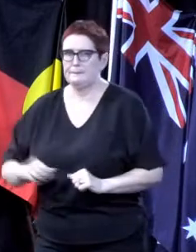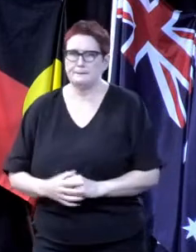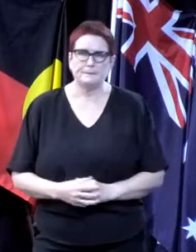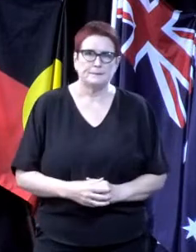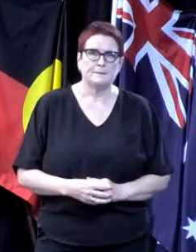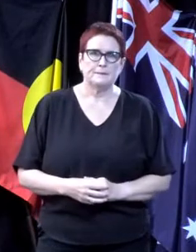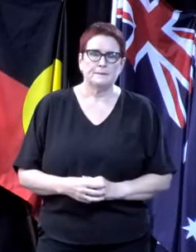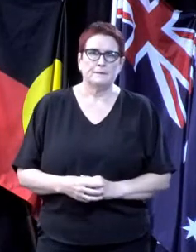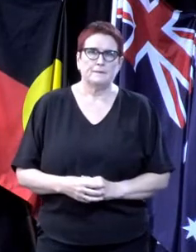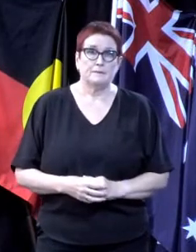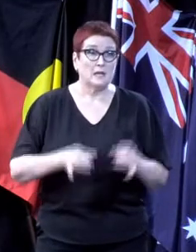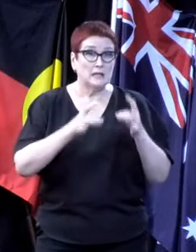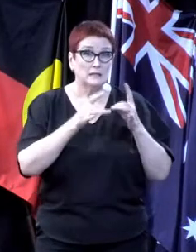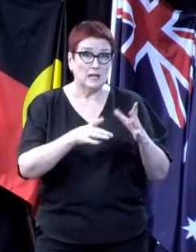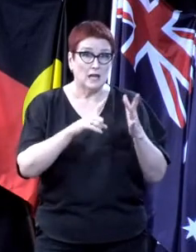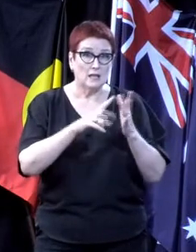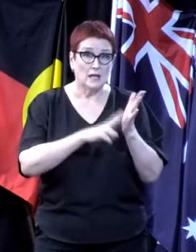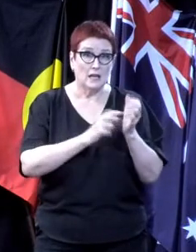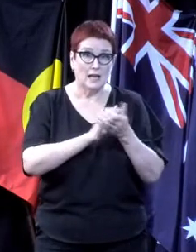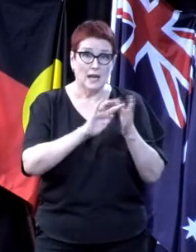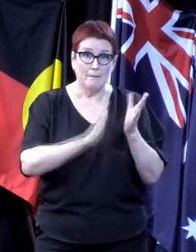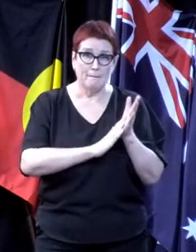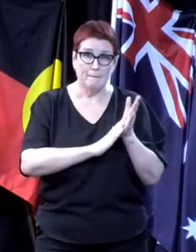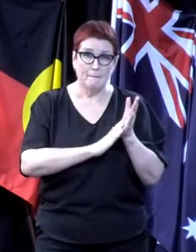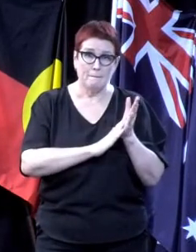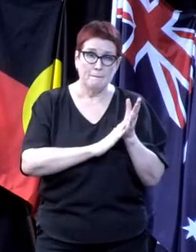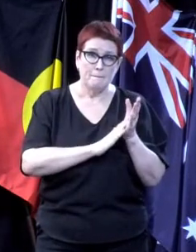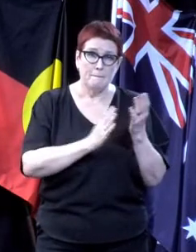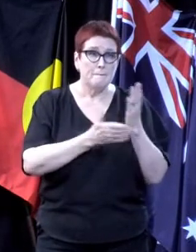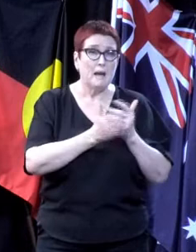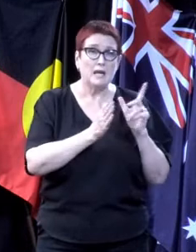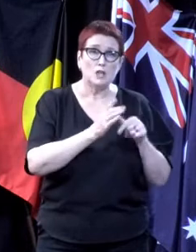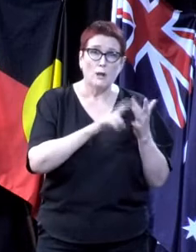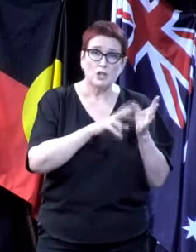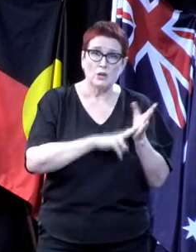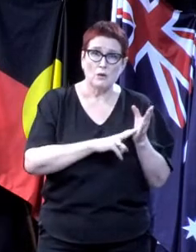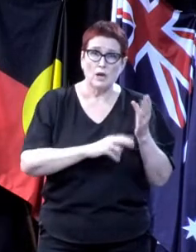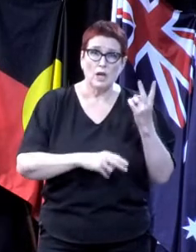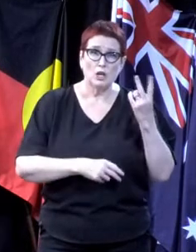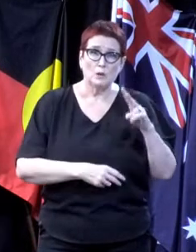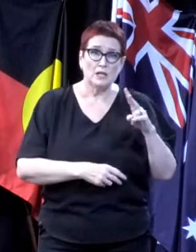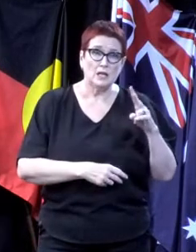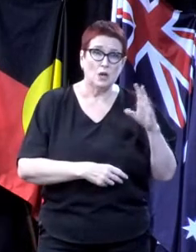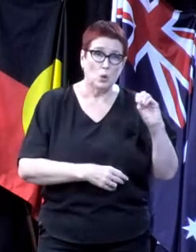And commenced at Ingham on a part-time basis, January 2007? Yes.